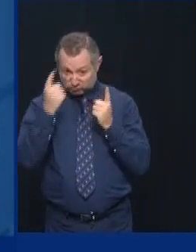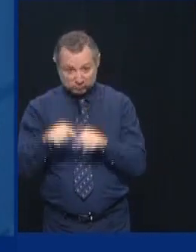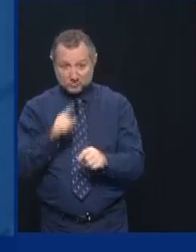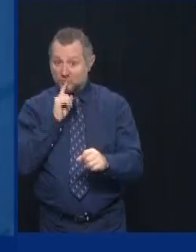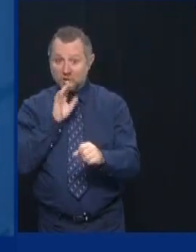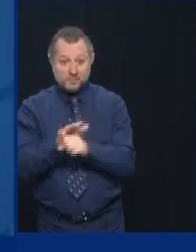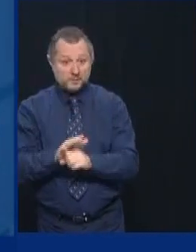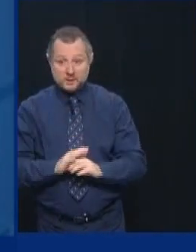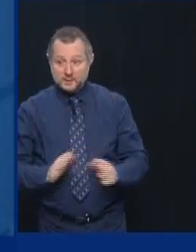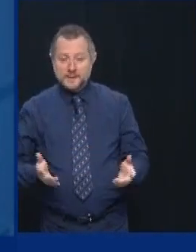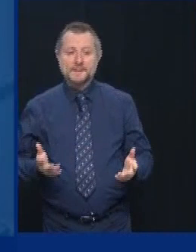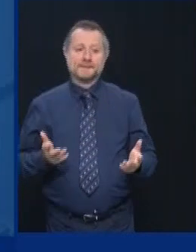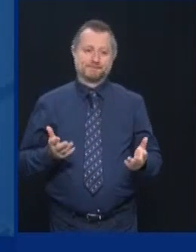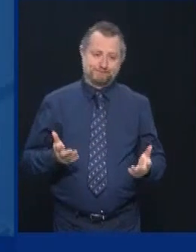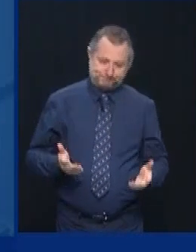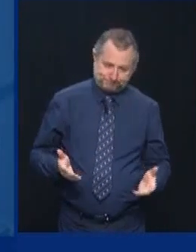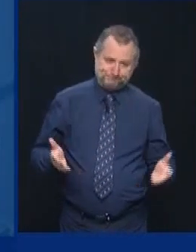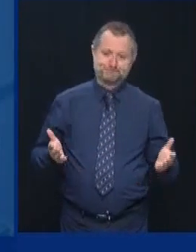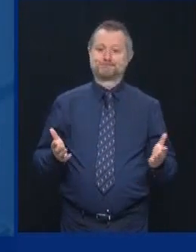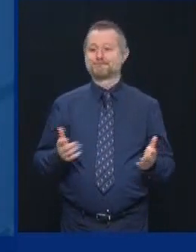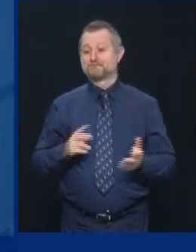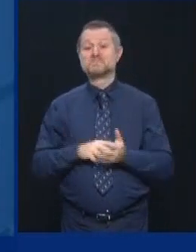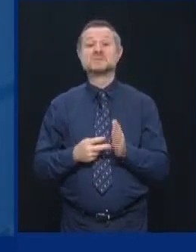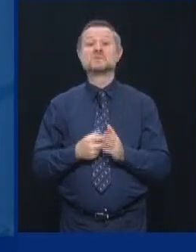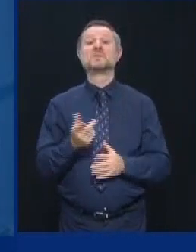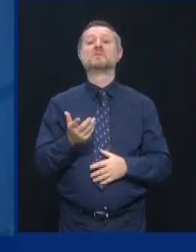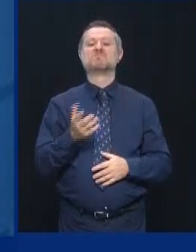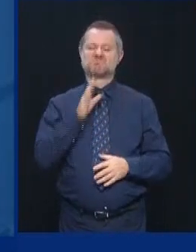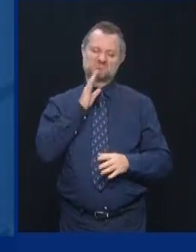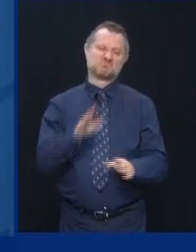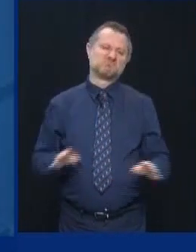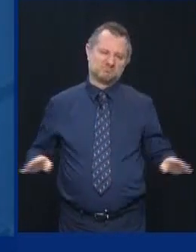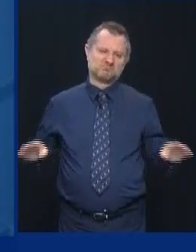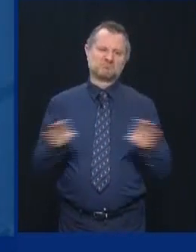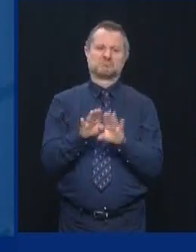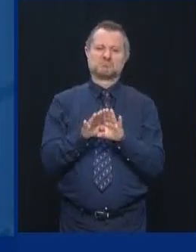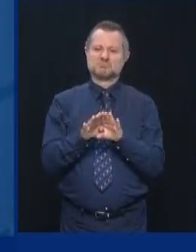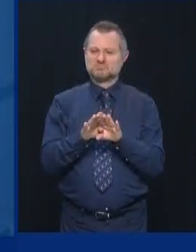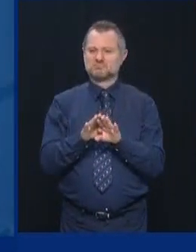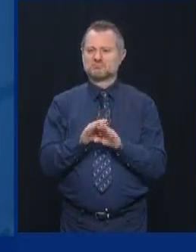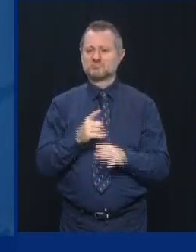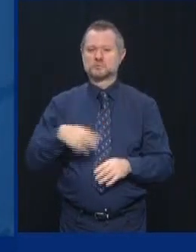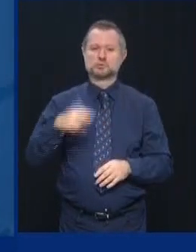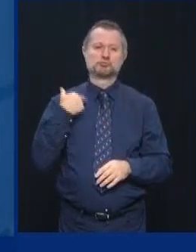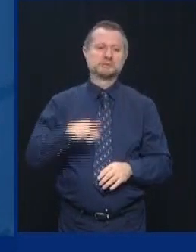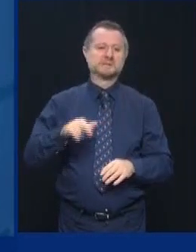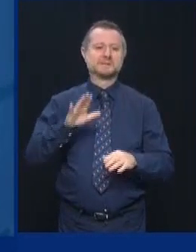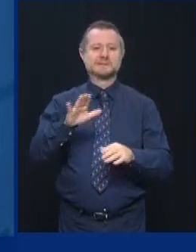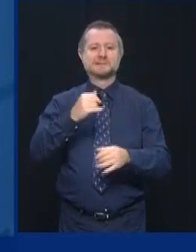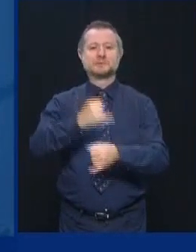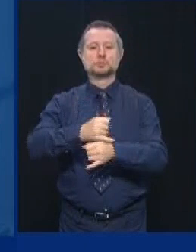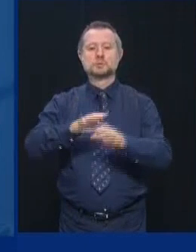IF I DO NOT HAVE THE AGREEMENT FROM THE RELIGIOUS COMMUNITY